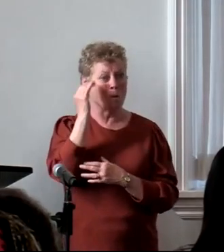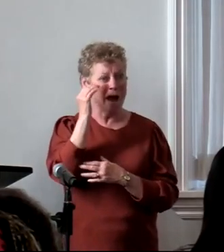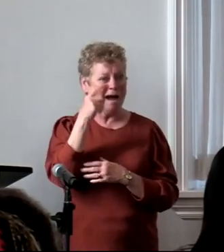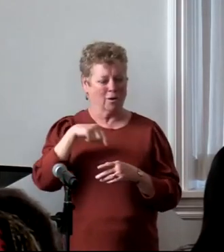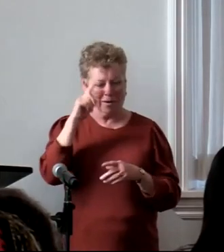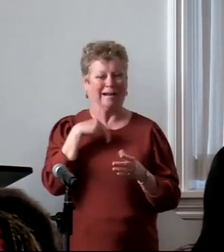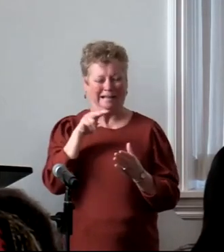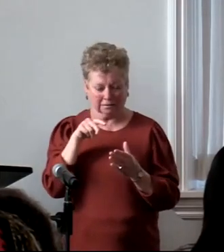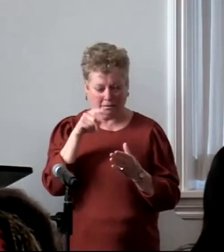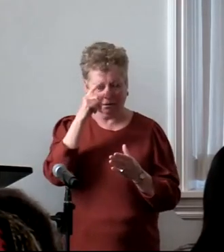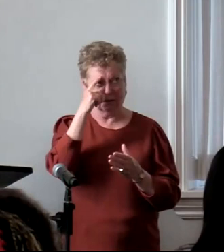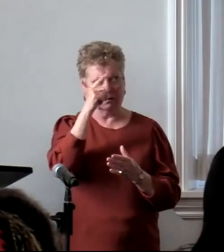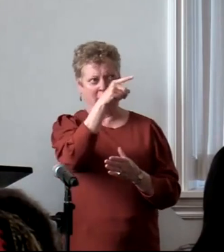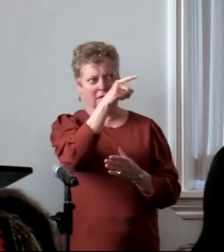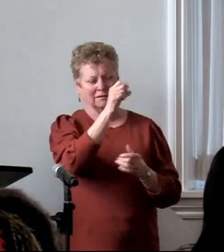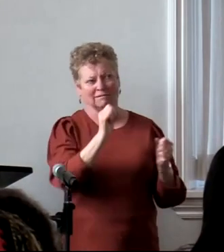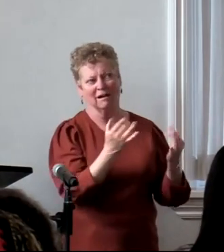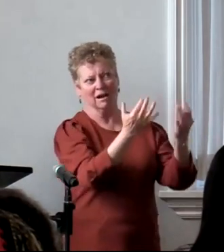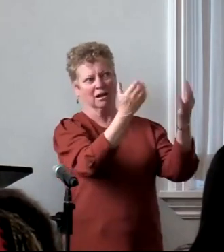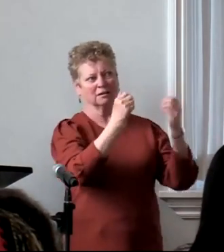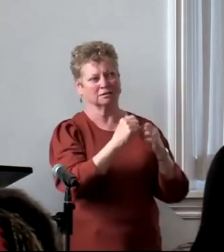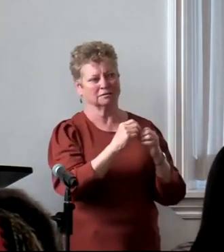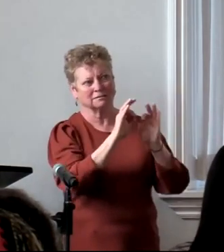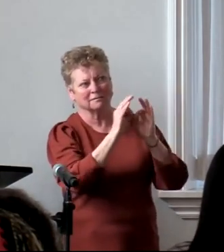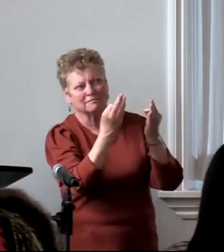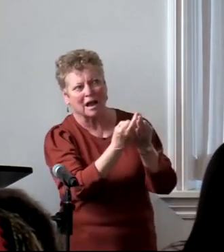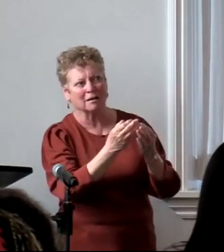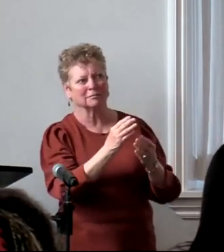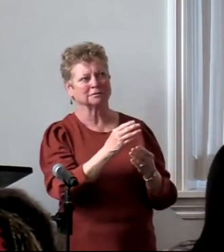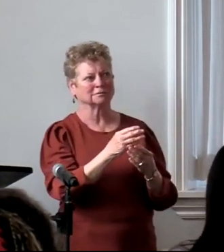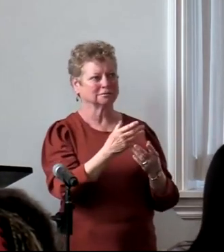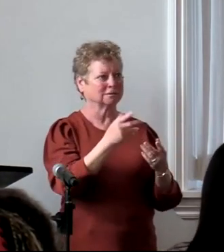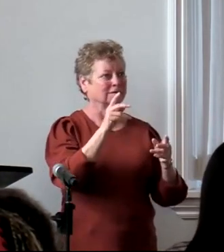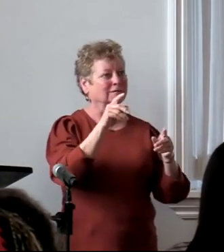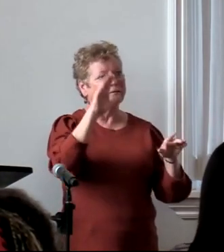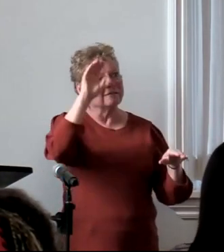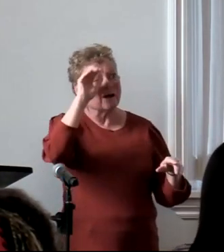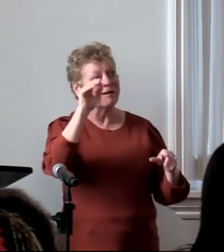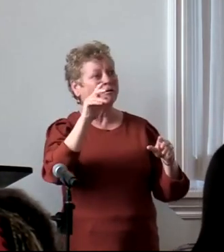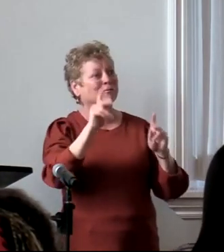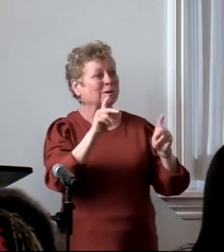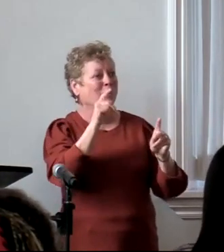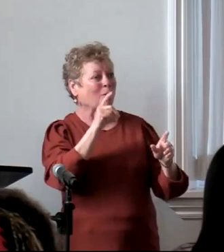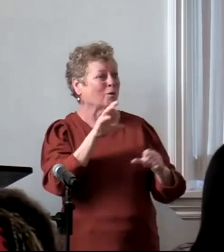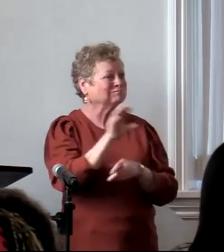because of the fires and our thoughts are with families and also with the first responders that are supporting our communities.